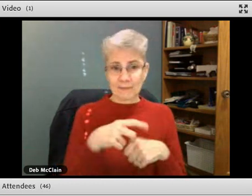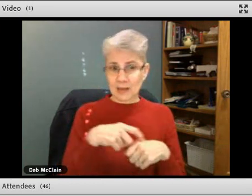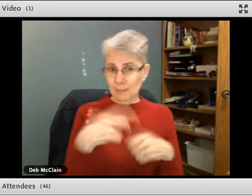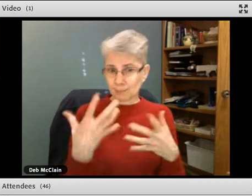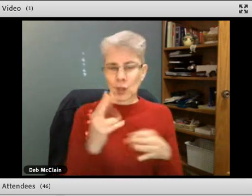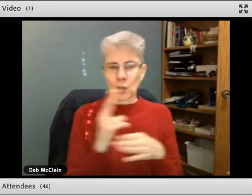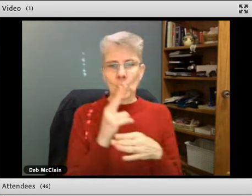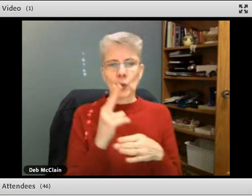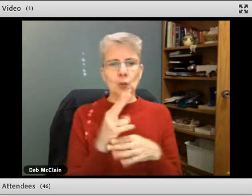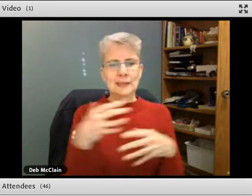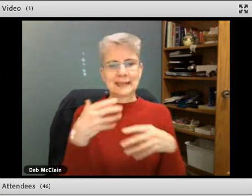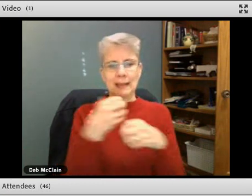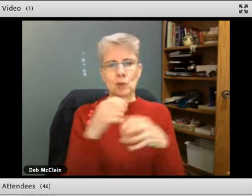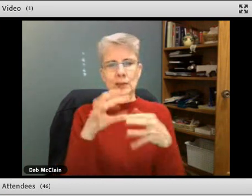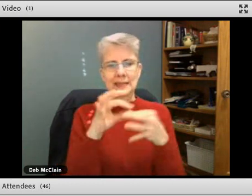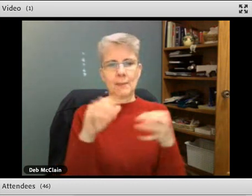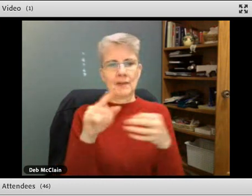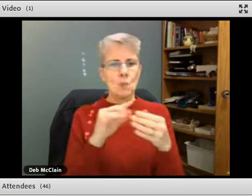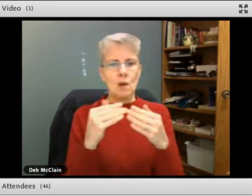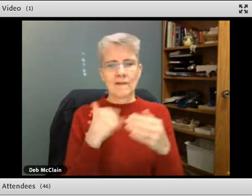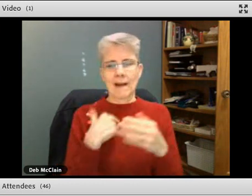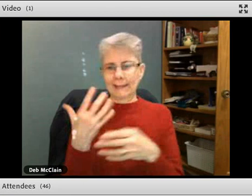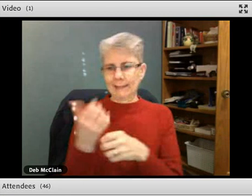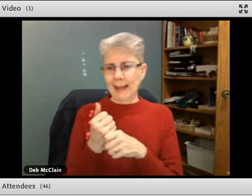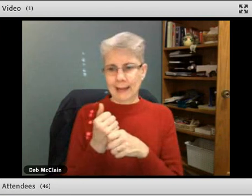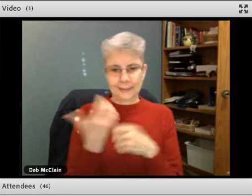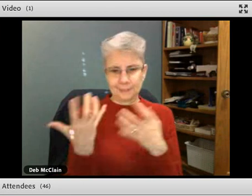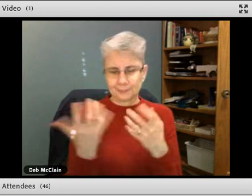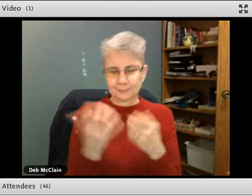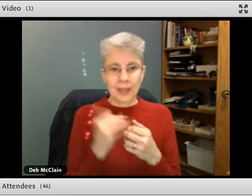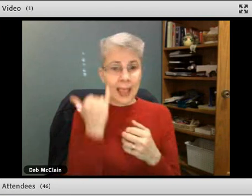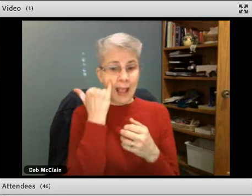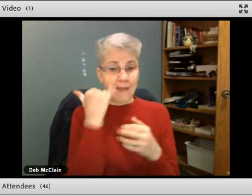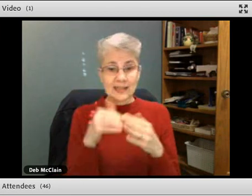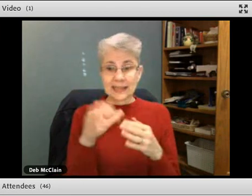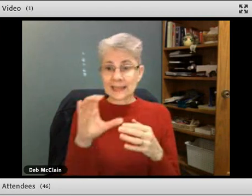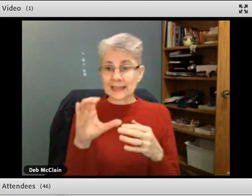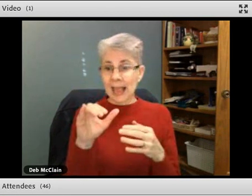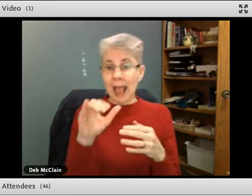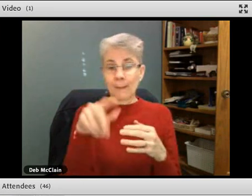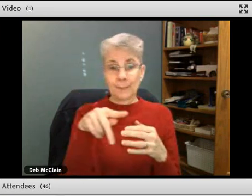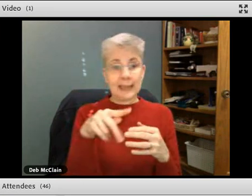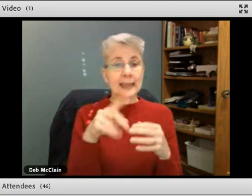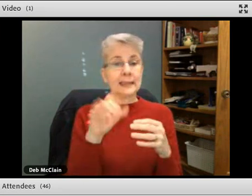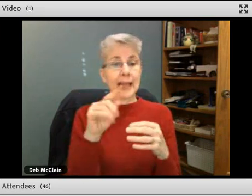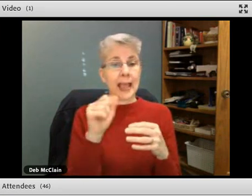If it's in the CIP data, I'll just copy and paste it there. If it's -- Of course, Library of Congress